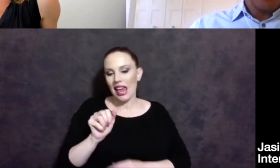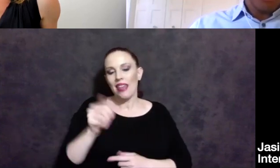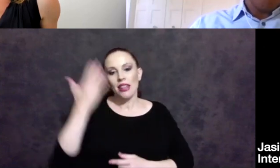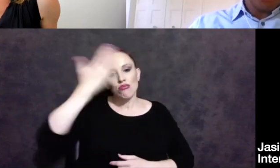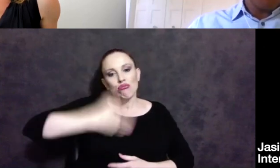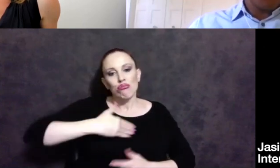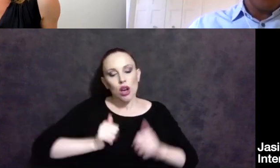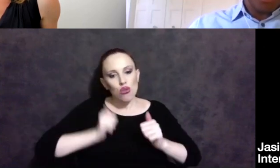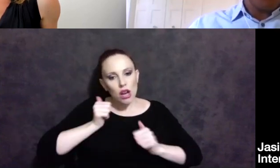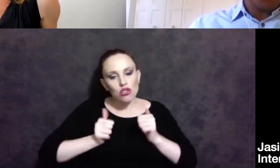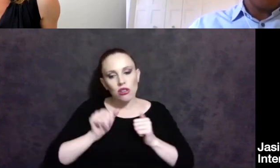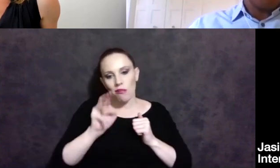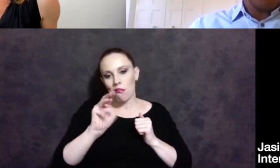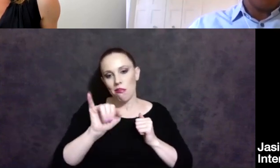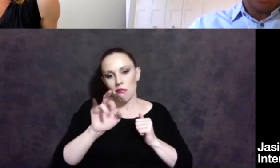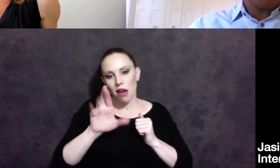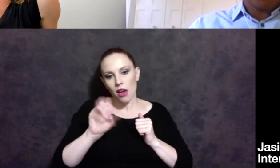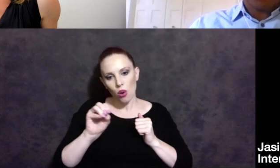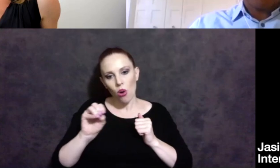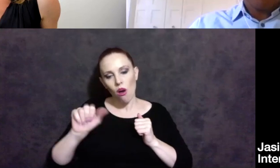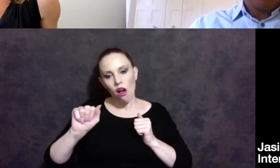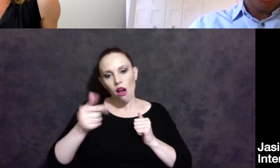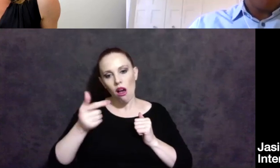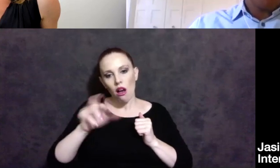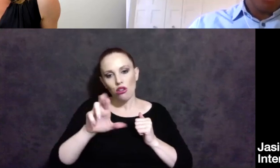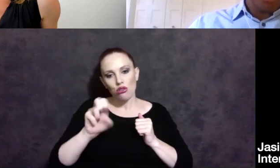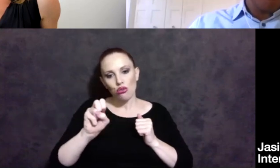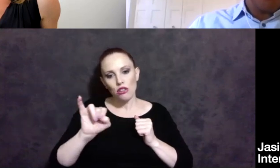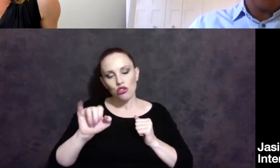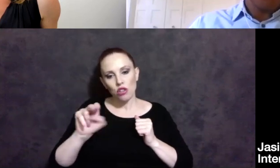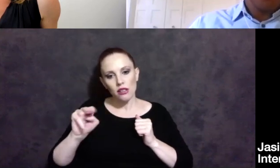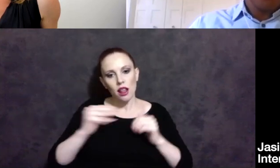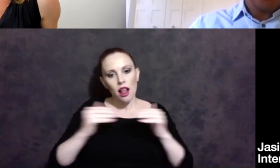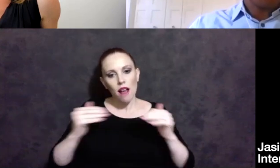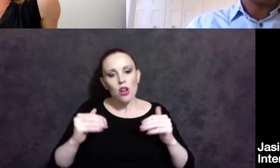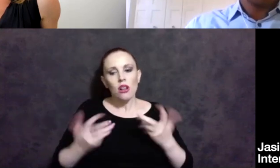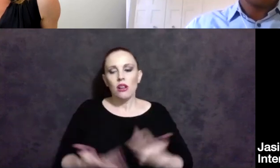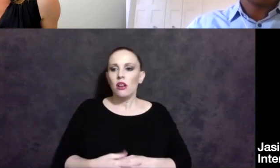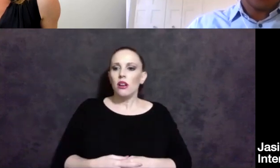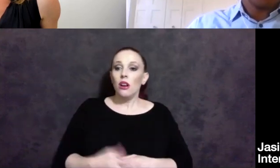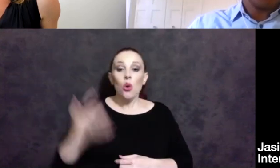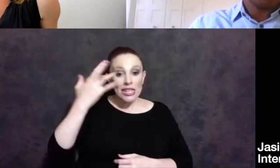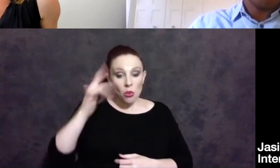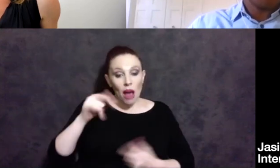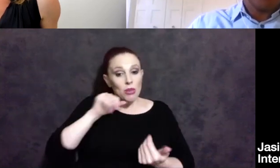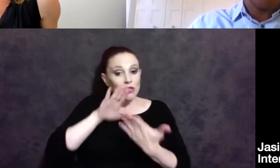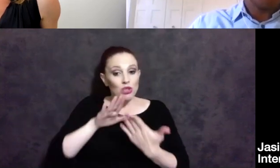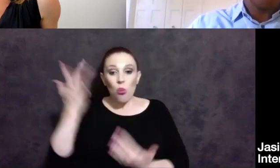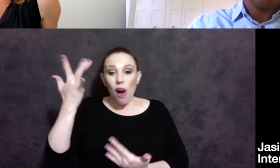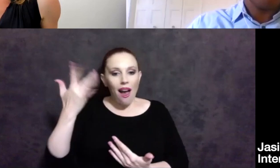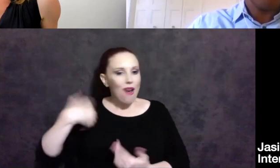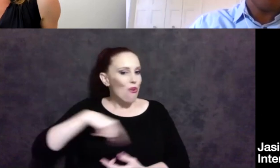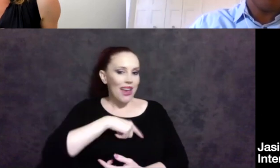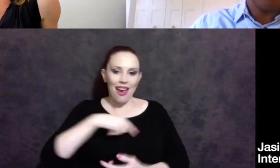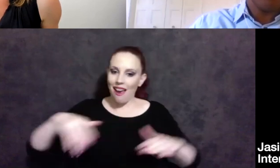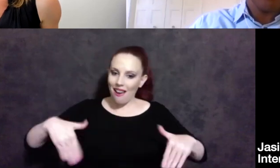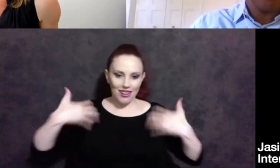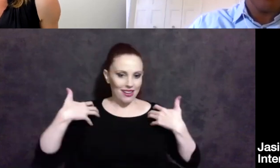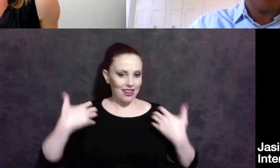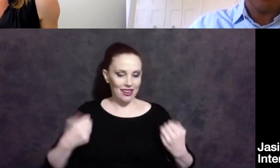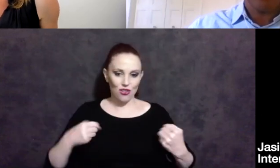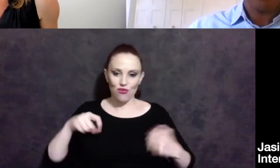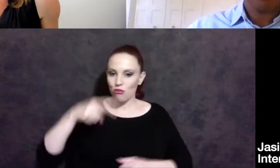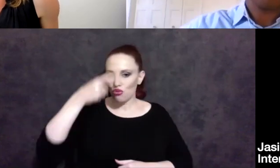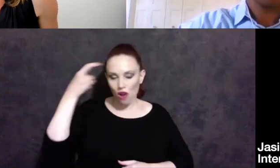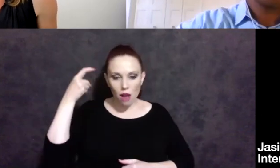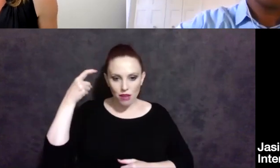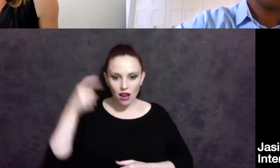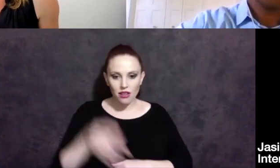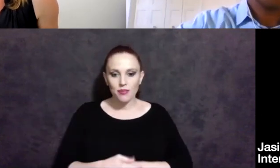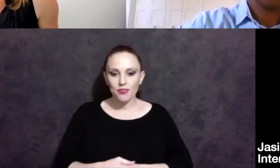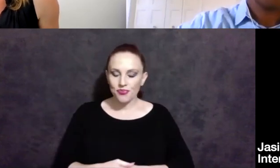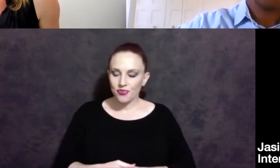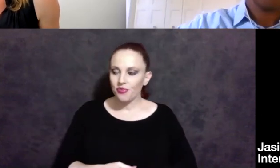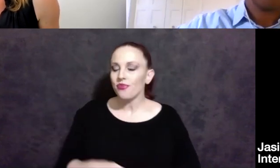The main reason we need to talk about this is largely because we haven't healed from the trauma.